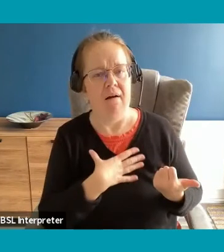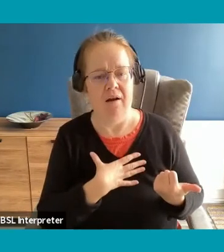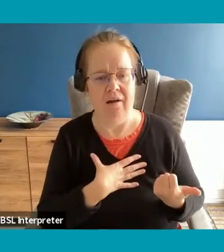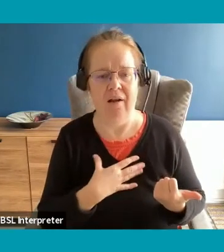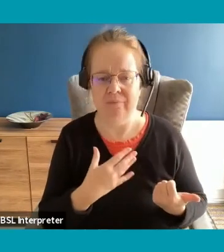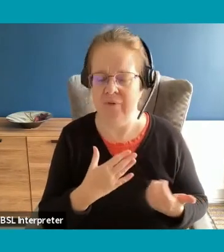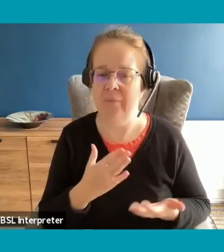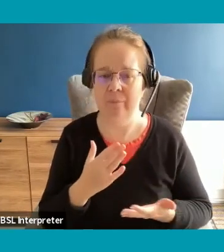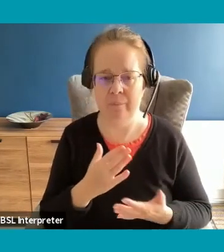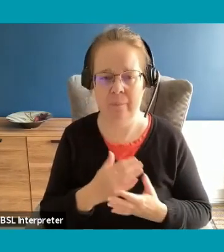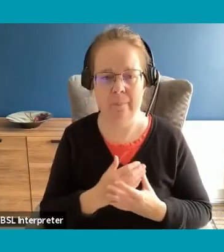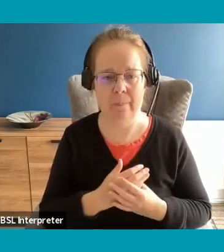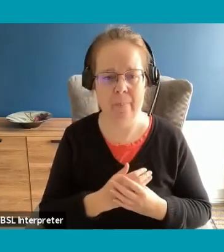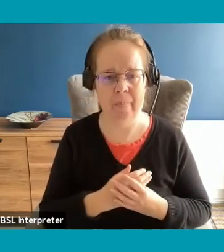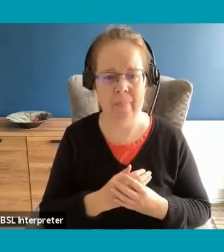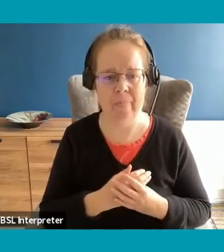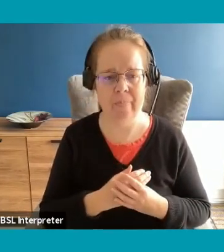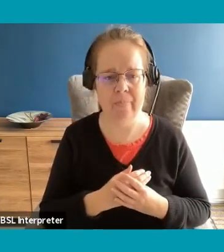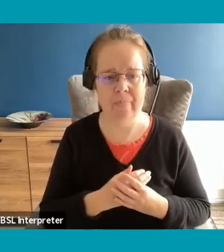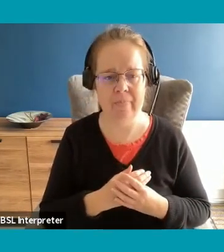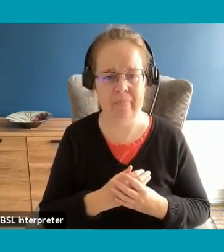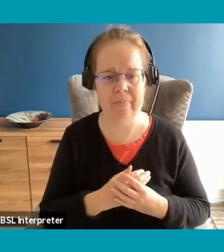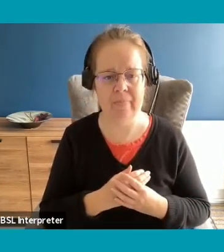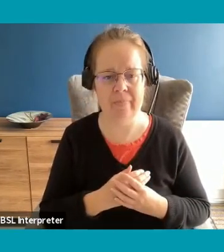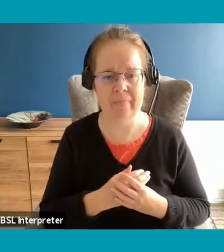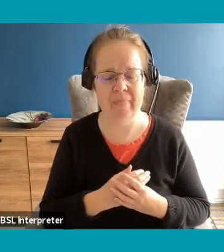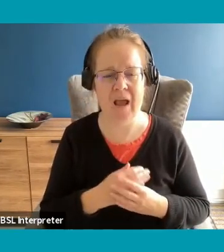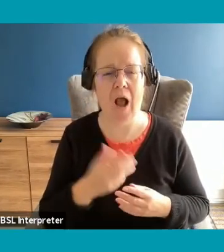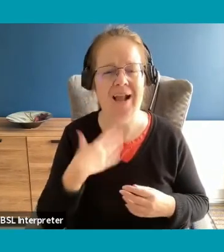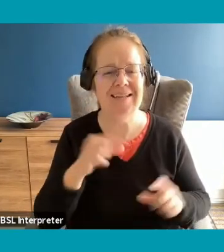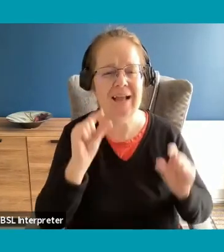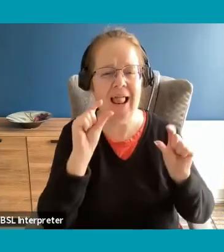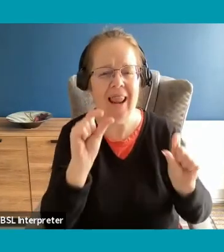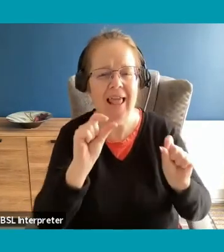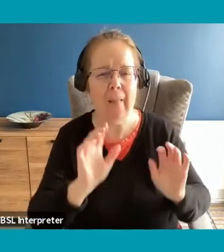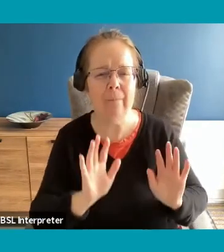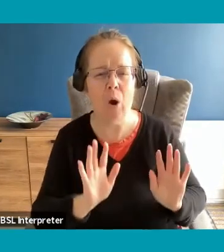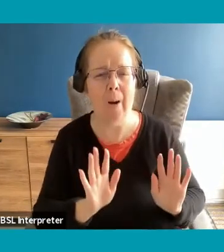With that little bit more help and little push anything is possible.